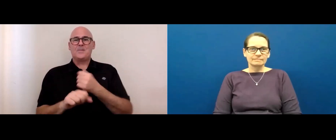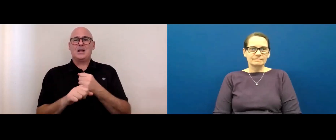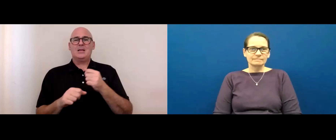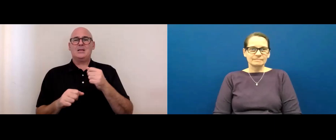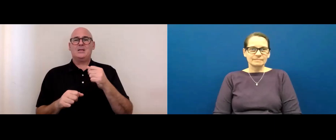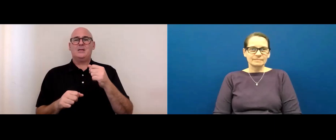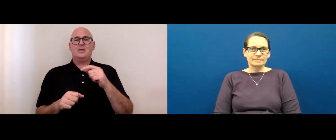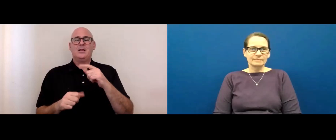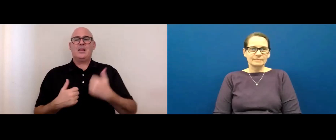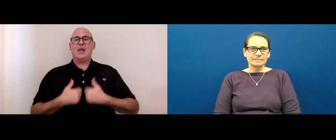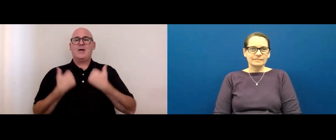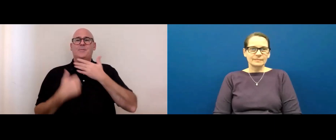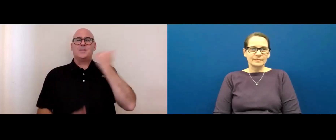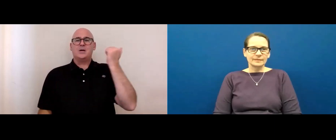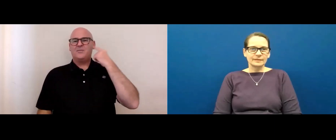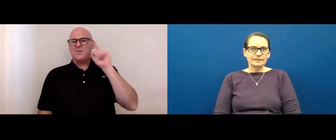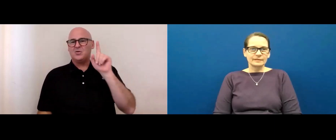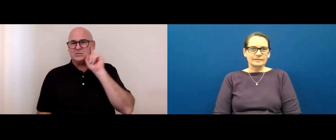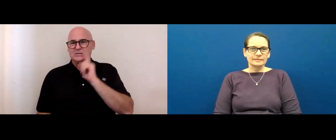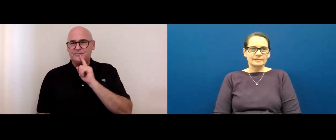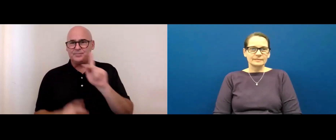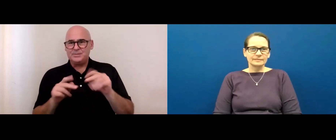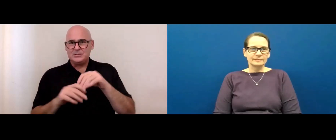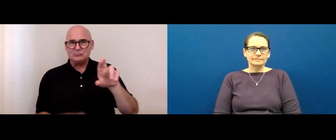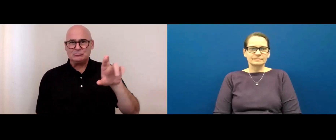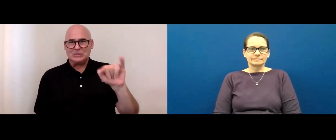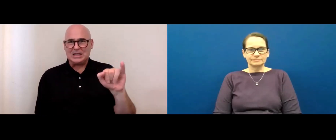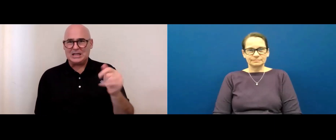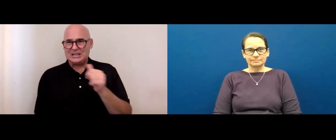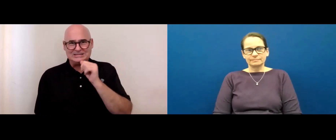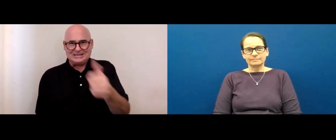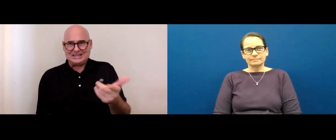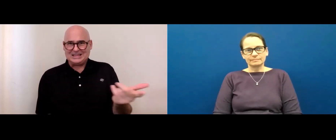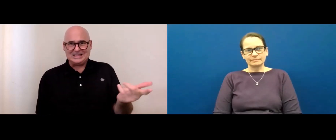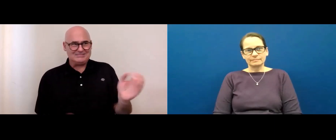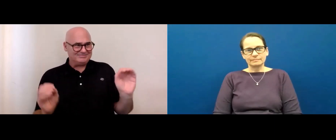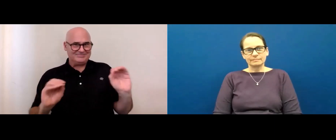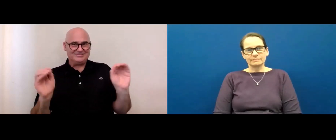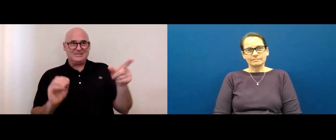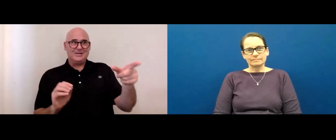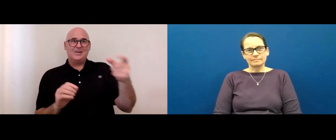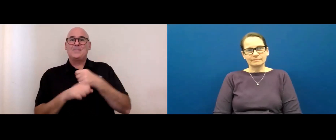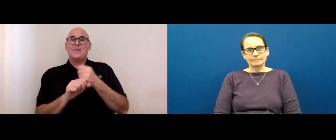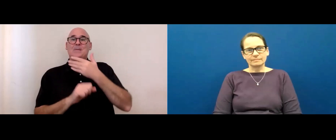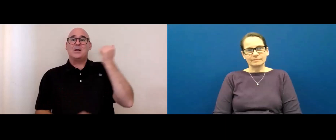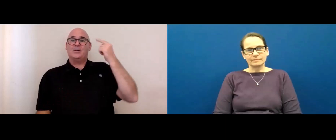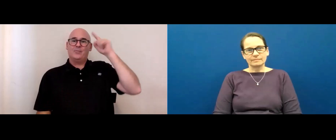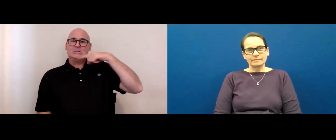that did not make lives better for the deaf and hard of hearing people it didn't it maybe